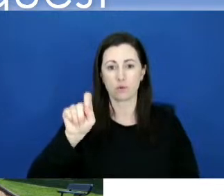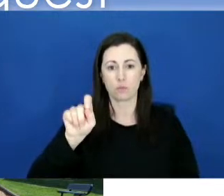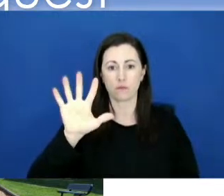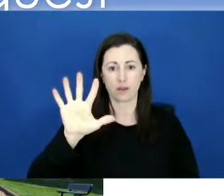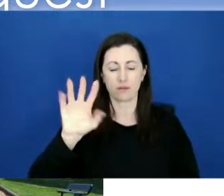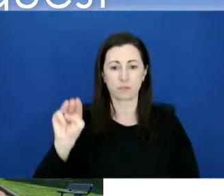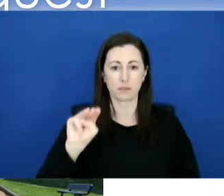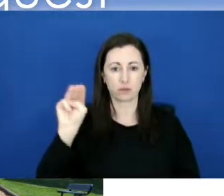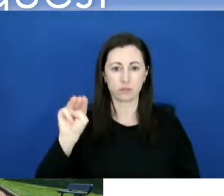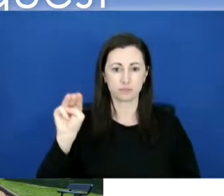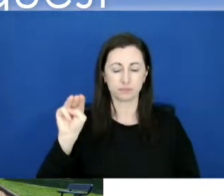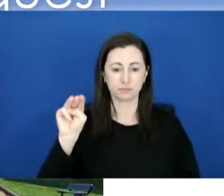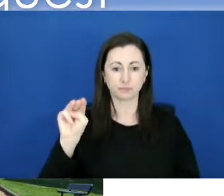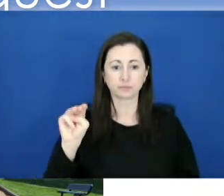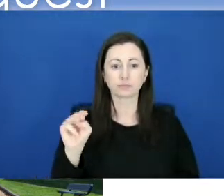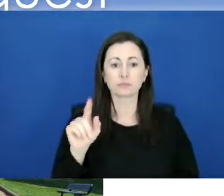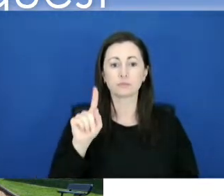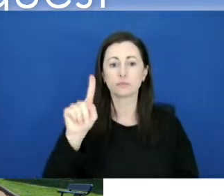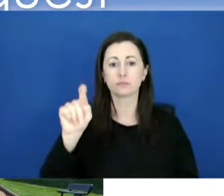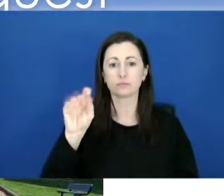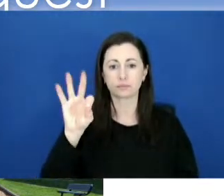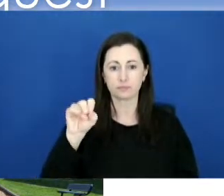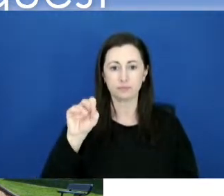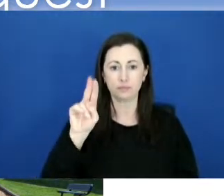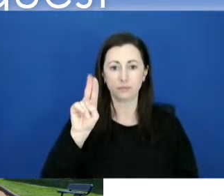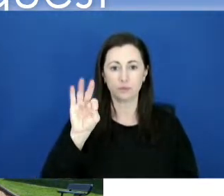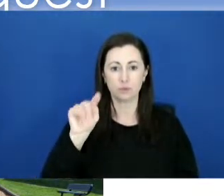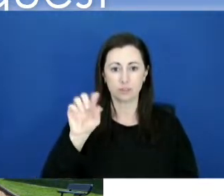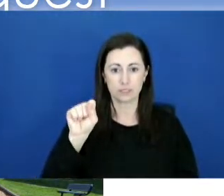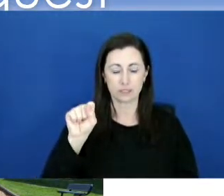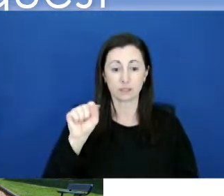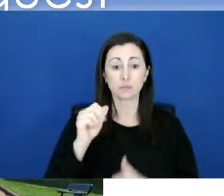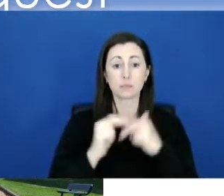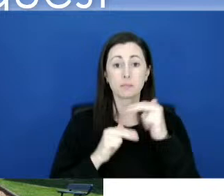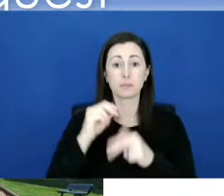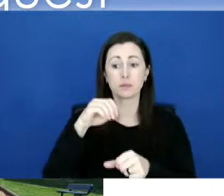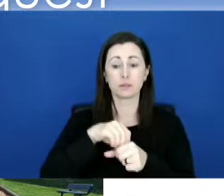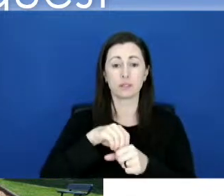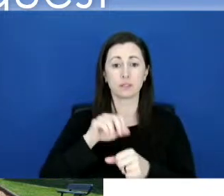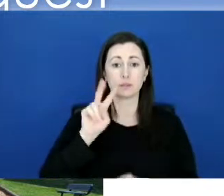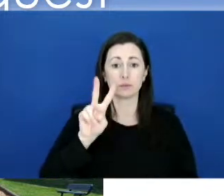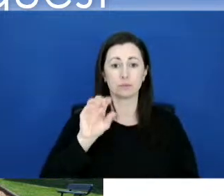SHARON POINT. SHARON POINT'S PURCHASE PRICE IS